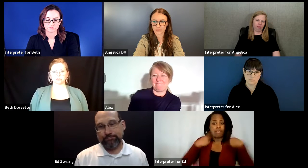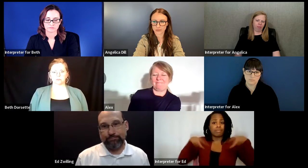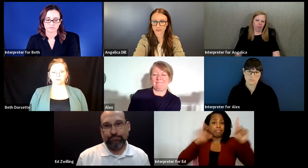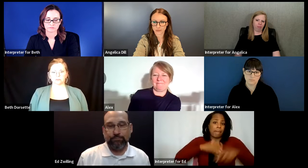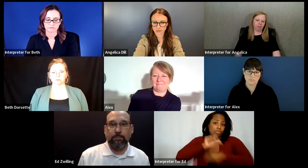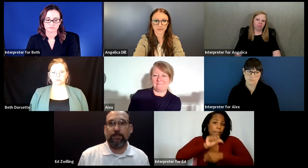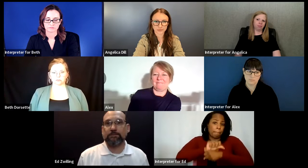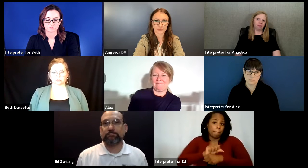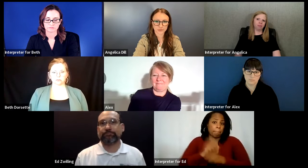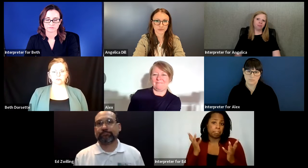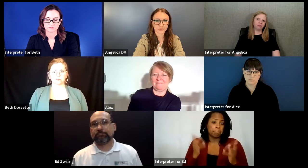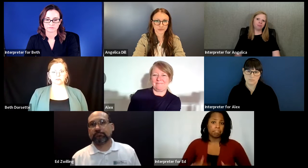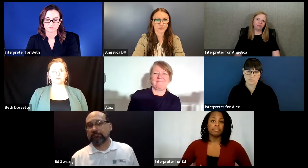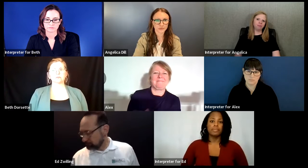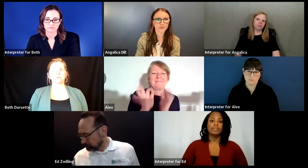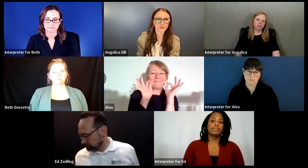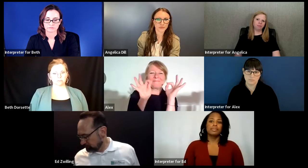Thank you so much.